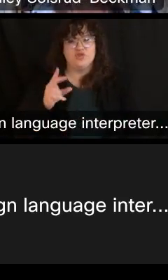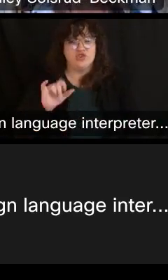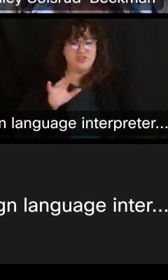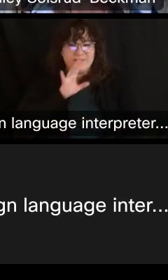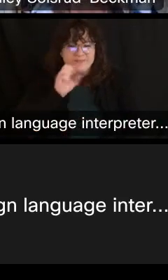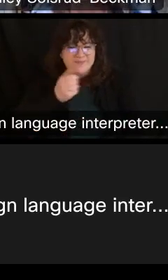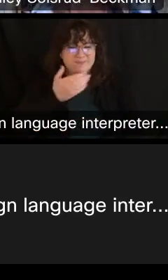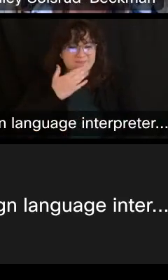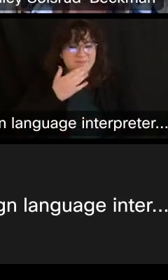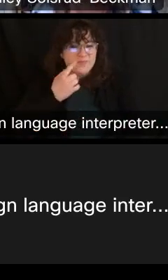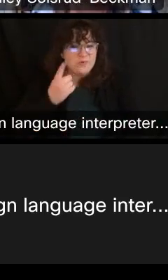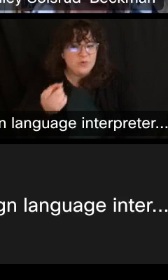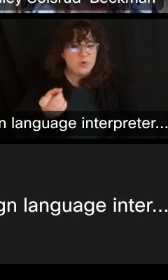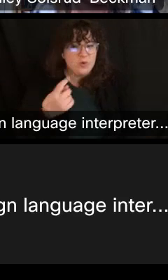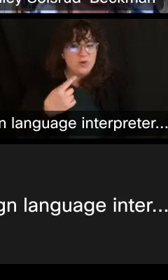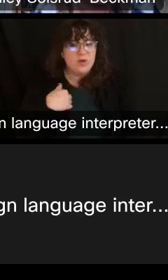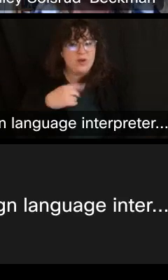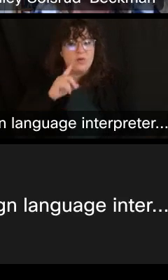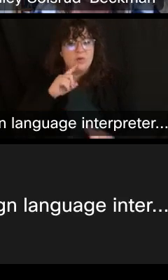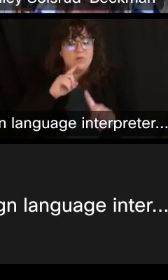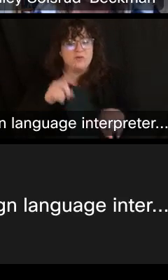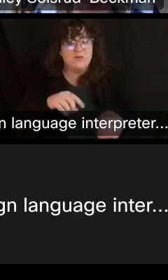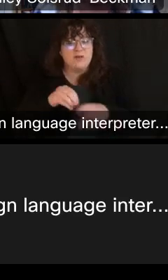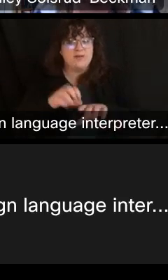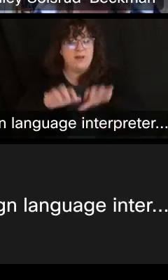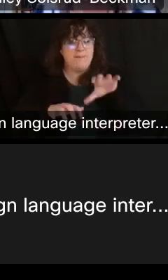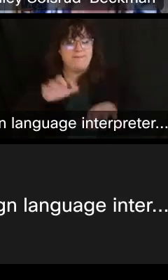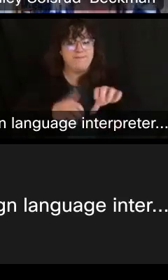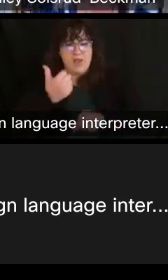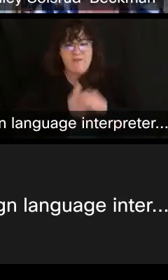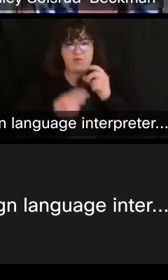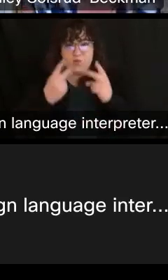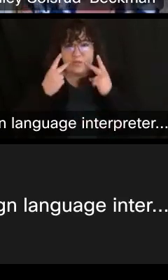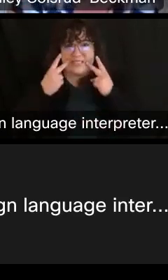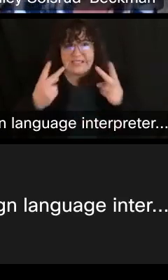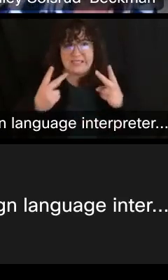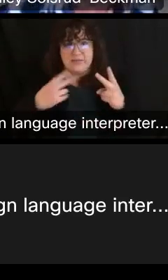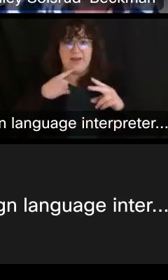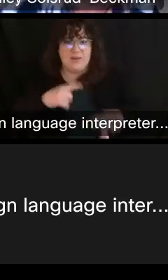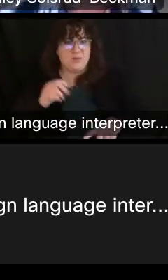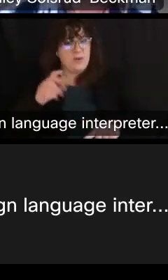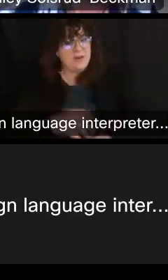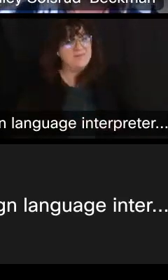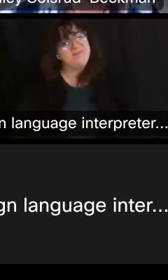I will respond to that in the Q&A so that everybody will have access, too. We a... Sorry,